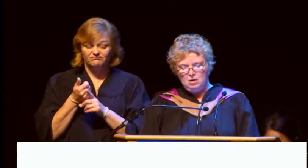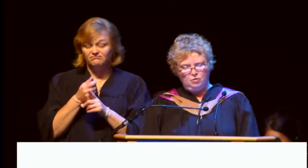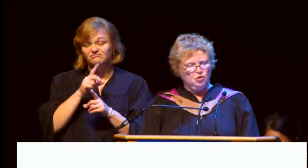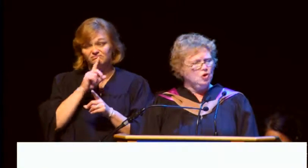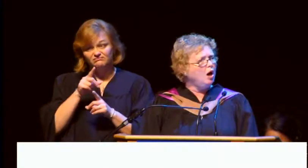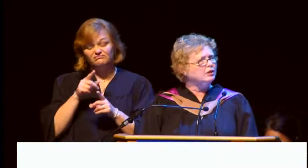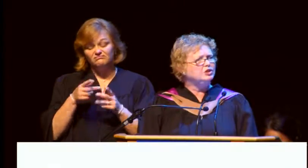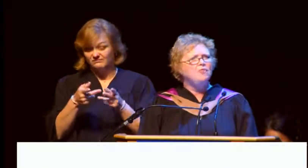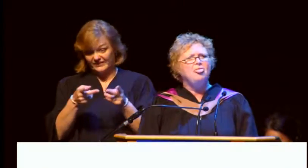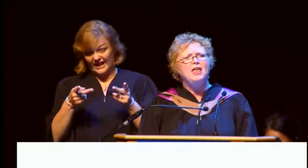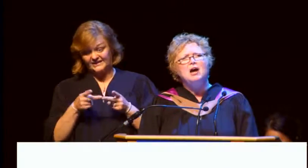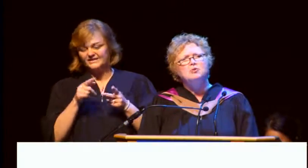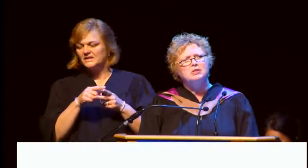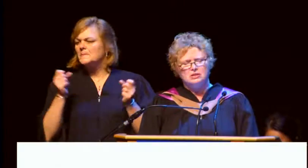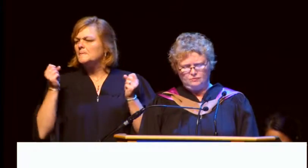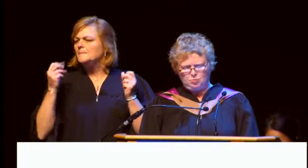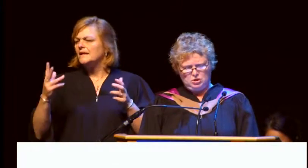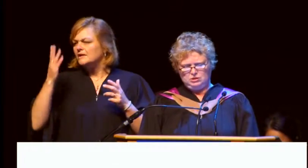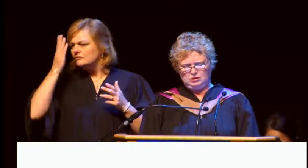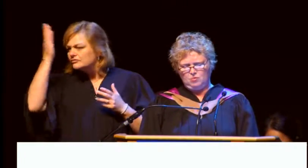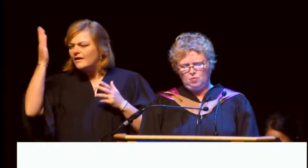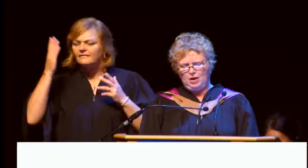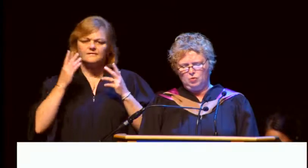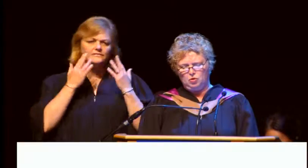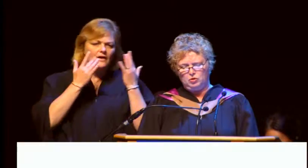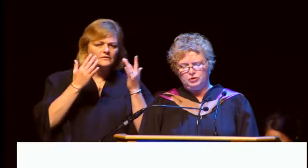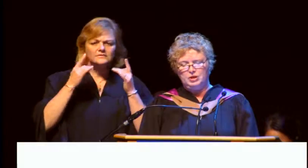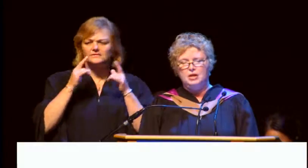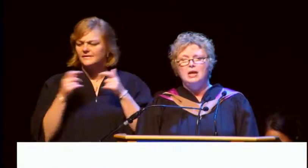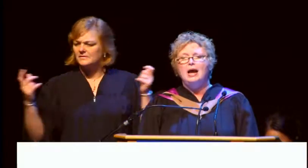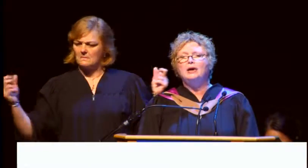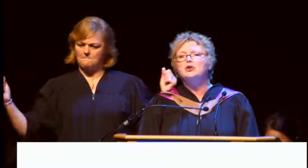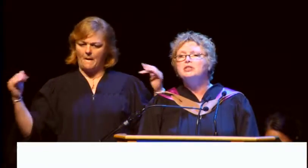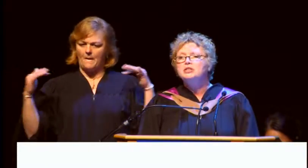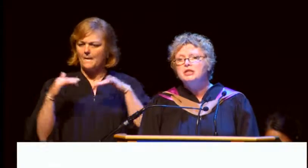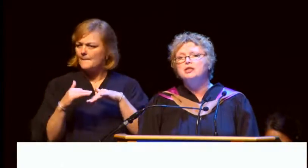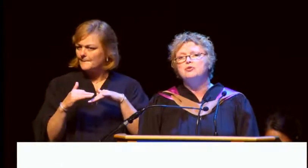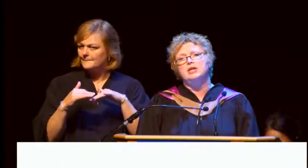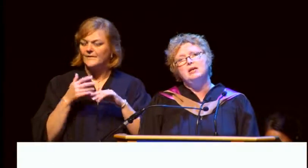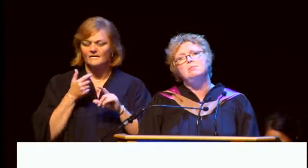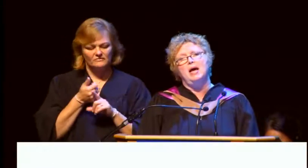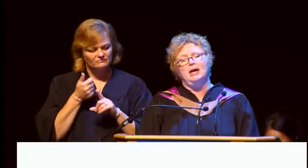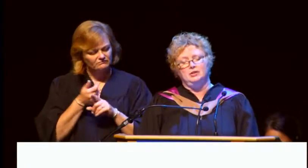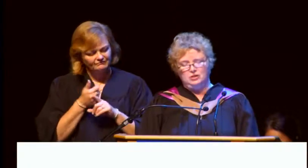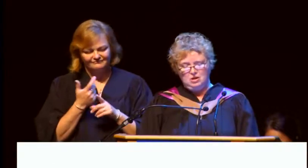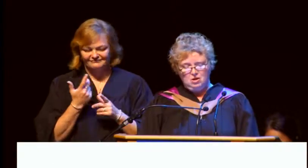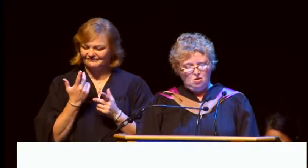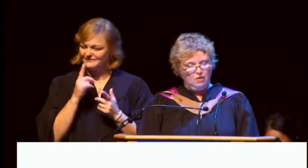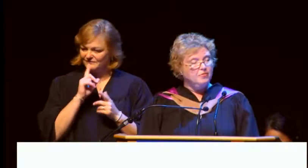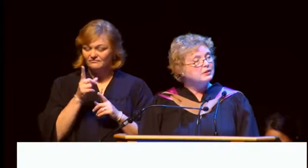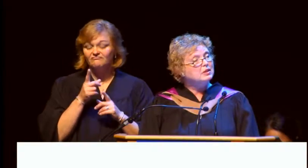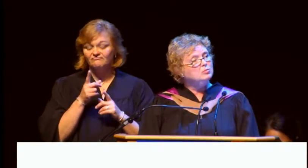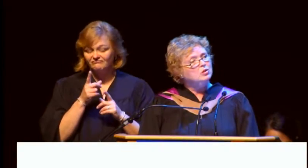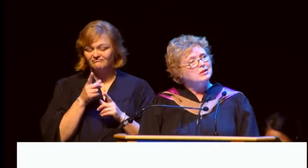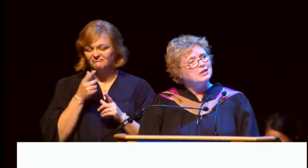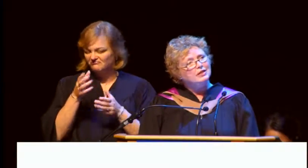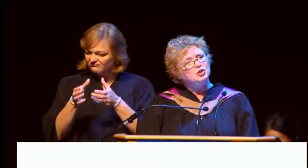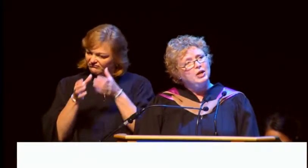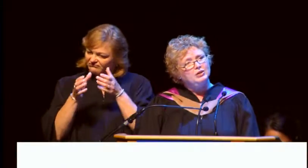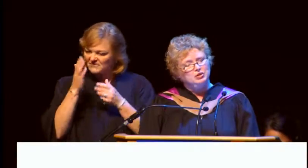WITH HER KNOWLEDGE OF THOUSANDS OF BOOKS FROM AROUND THE WORLD AND HER CONTINUED IMPACT ON THIS COMMUNITY'S EDUCATION.